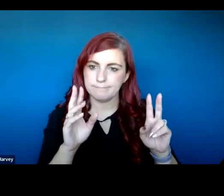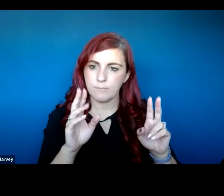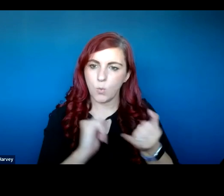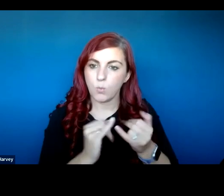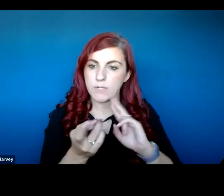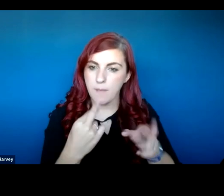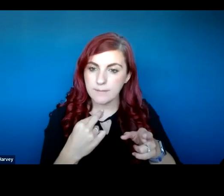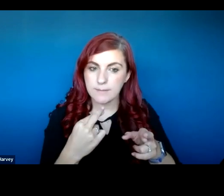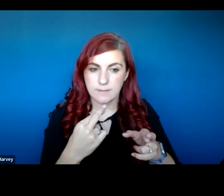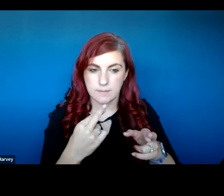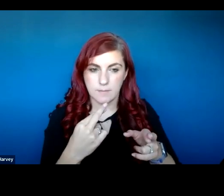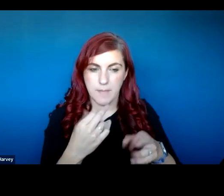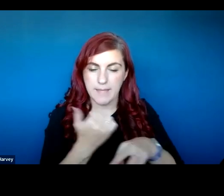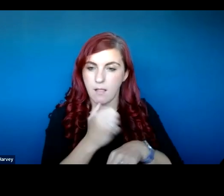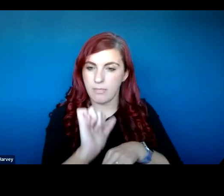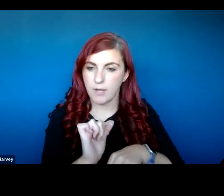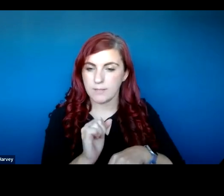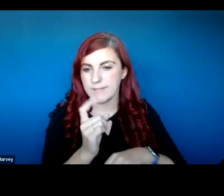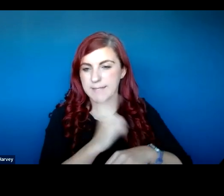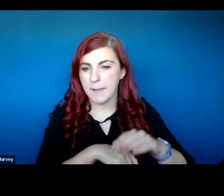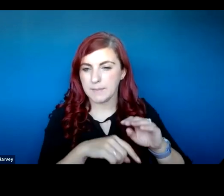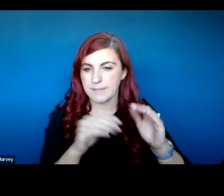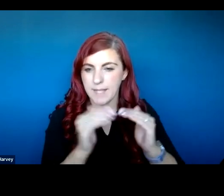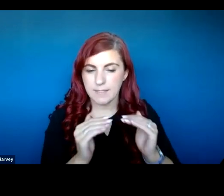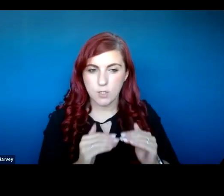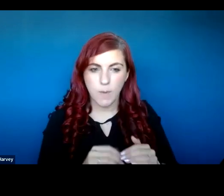So you can see that we have three groups that are pretty similar in size,